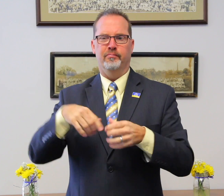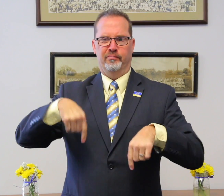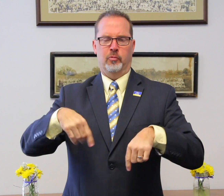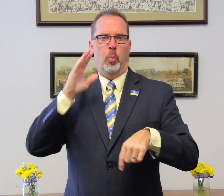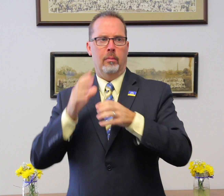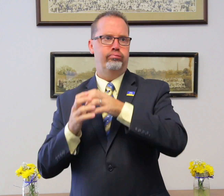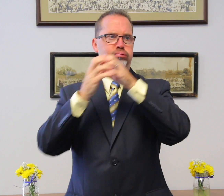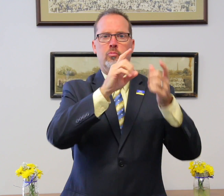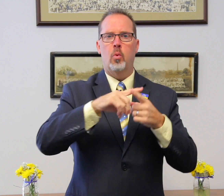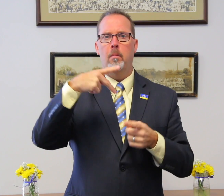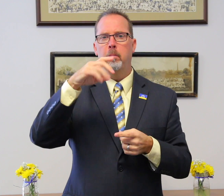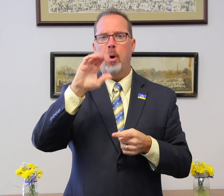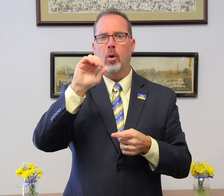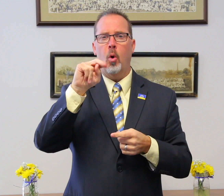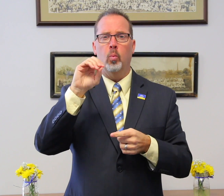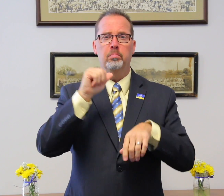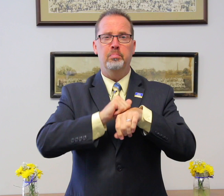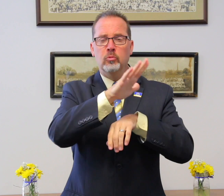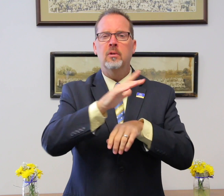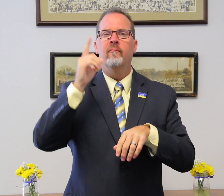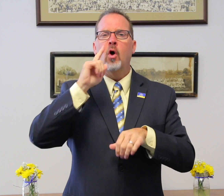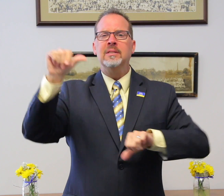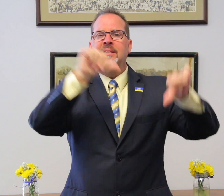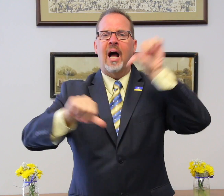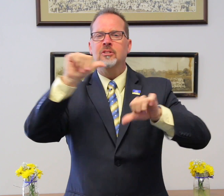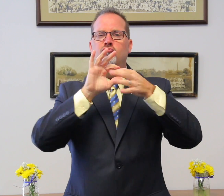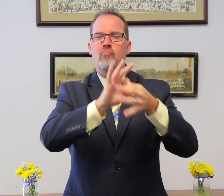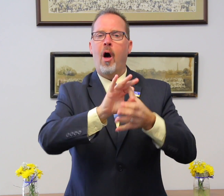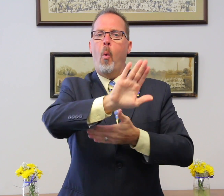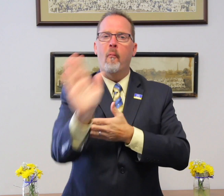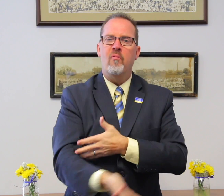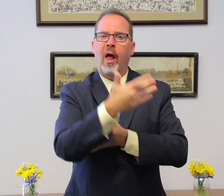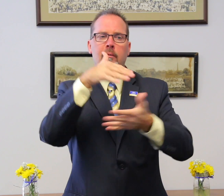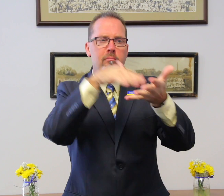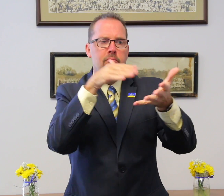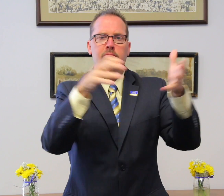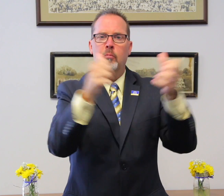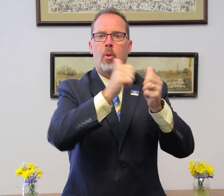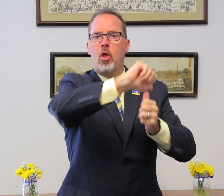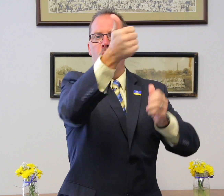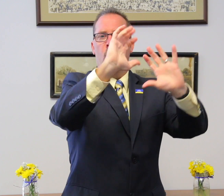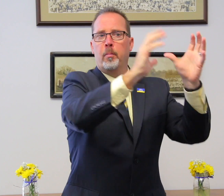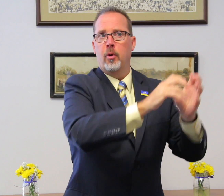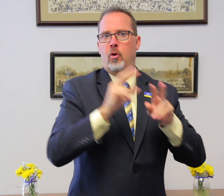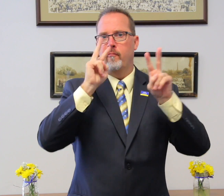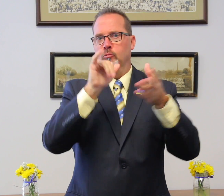We have another trip coming up for a group of our students who are going to the Pocono Mountains. It is an overnight trip related to the science center there for the